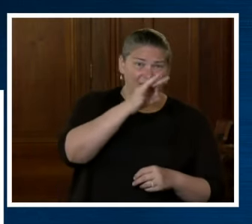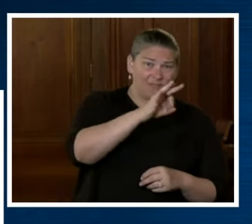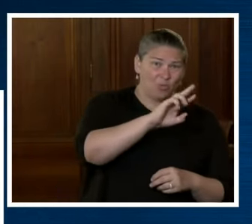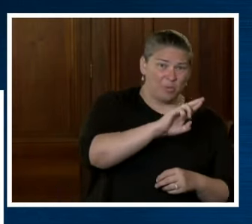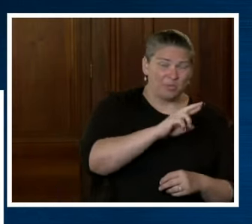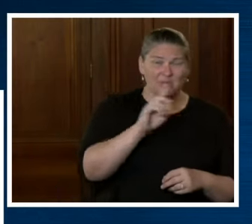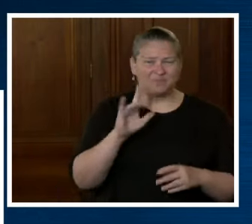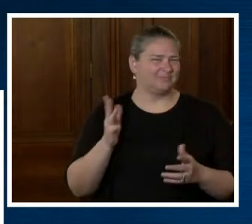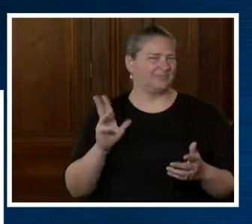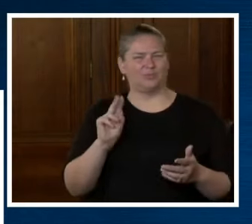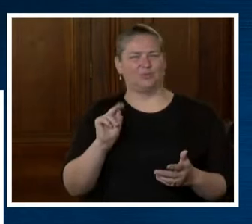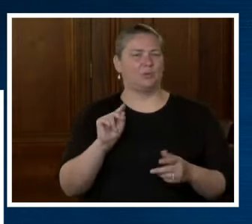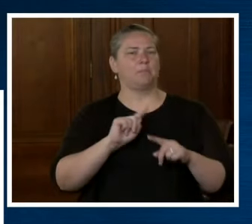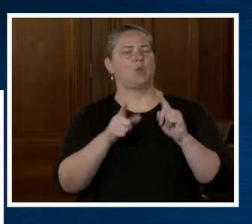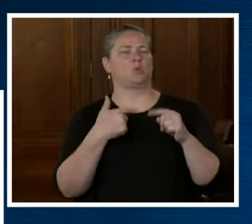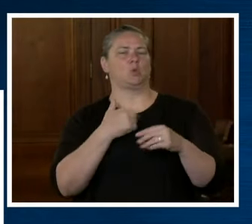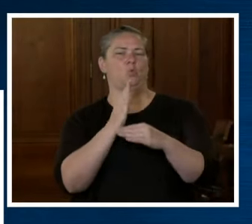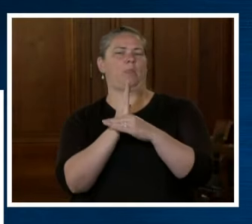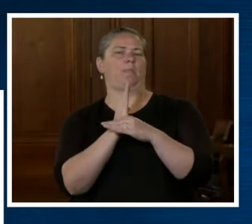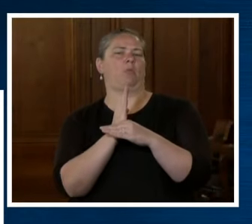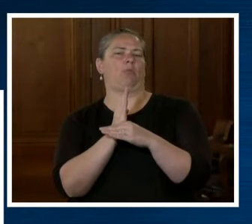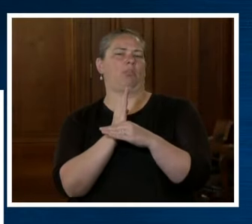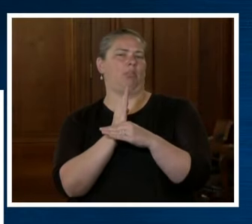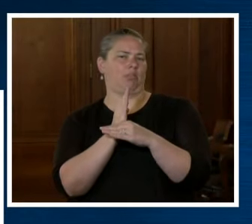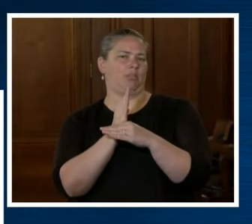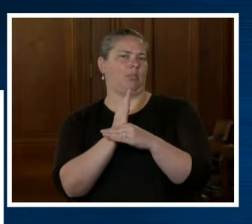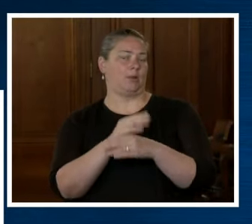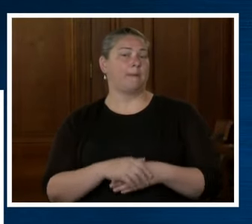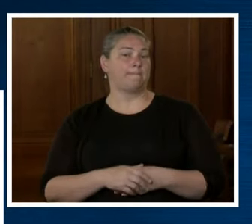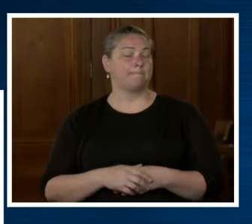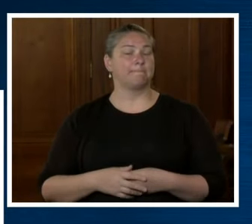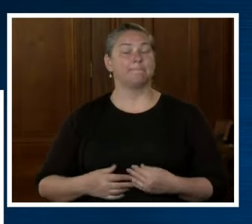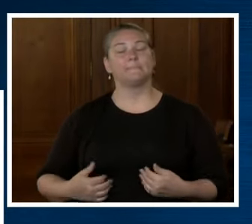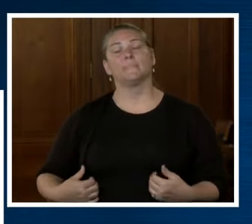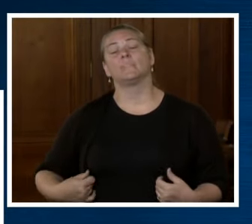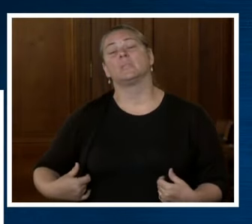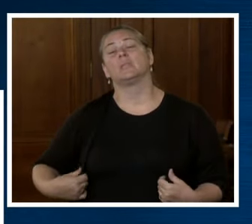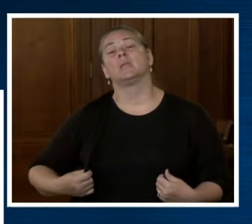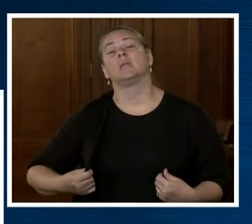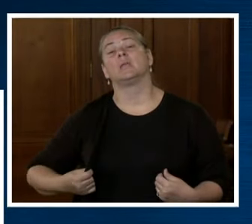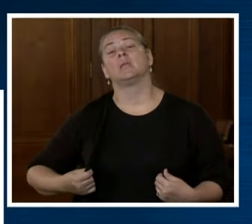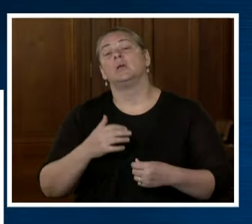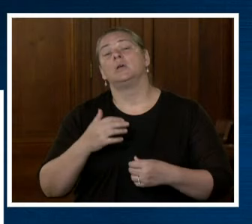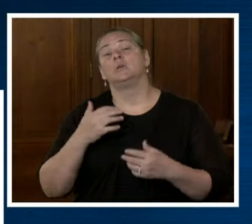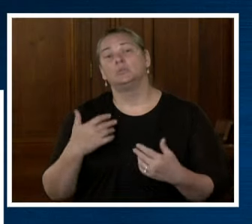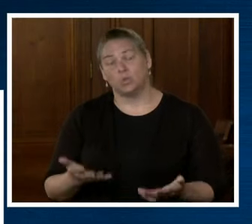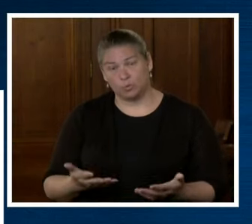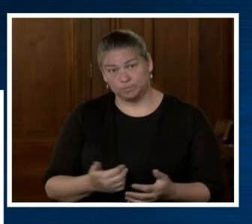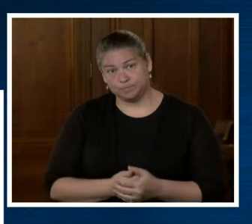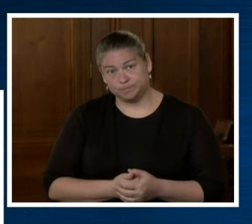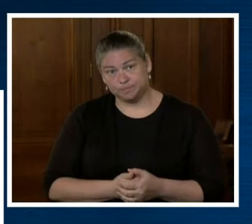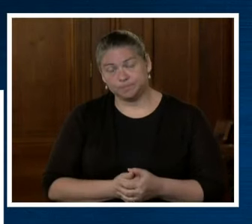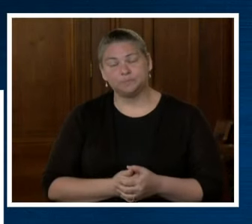OPPORTUNITIES. THIS SHOWS YOU RECORD NUMBERS OF UNEMPLOYMENT. I BELIEVE WE ARE CLOSE TO, AND